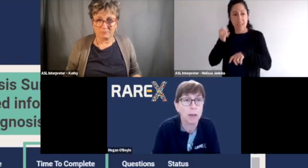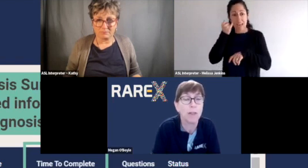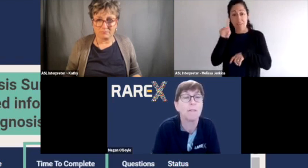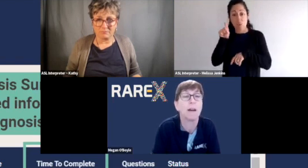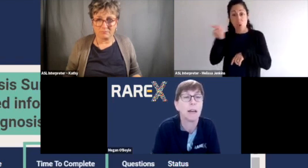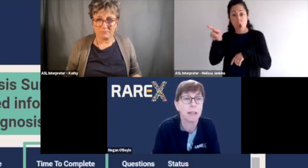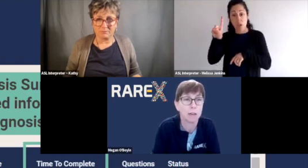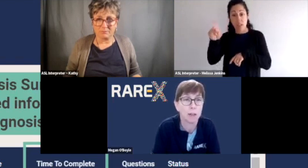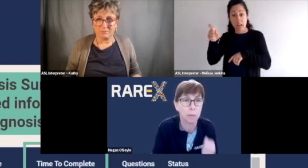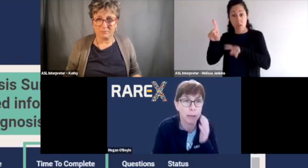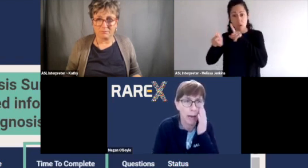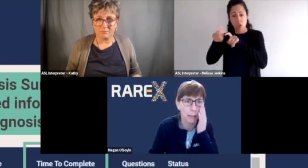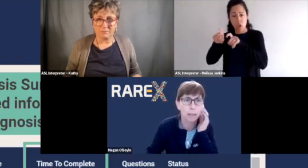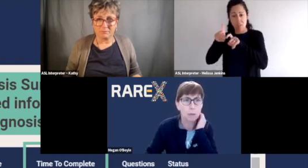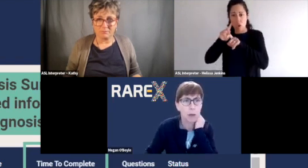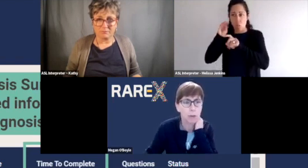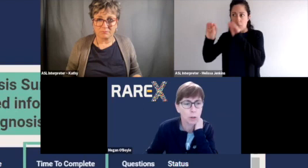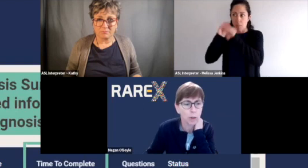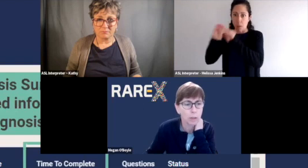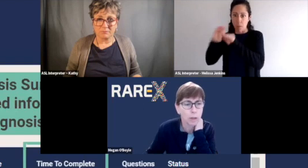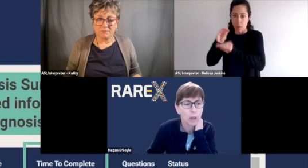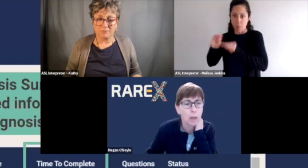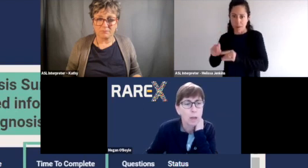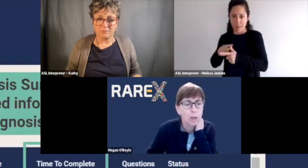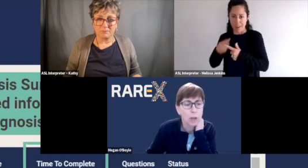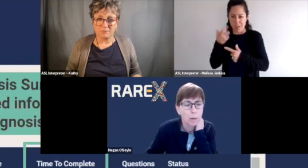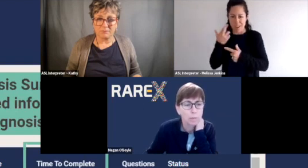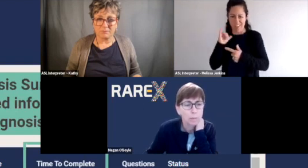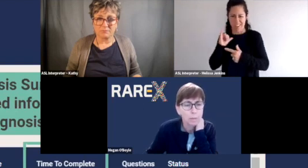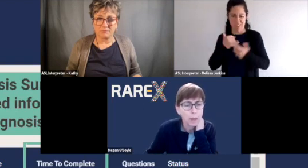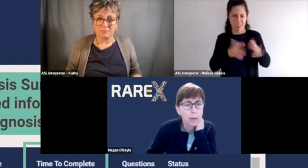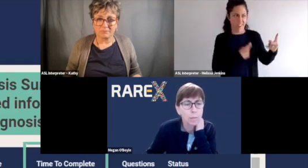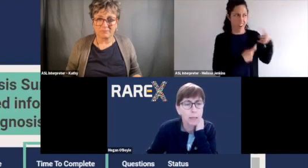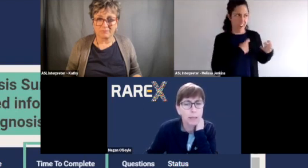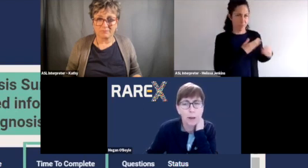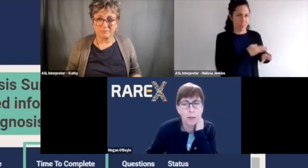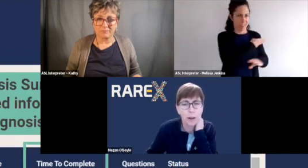and then find out later that you're being asked in those other surveys. So complete the Health